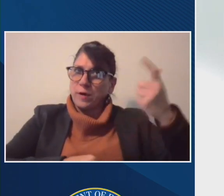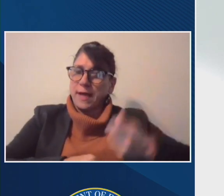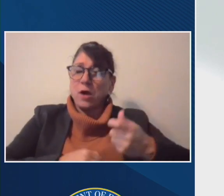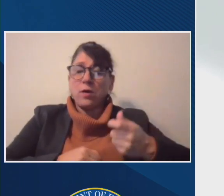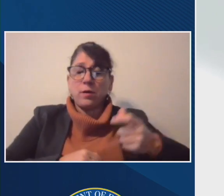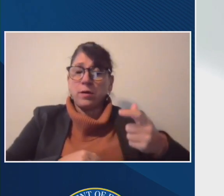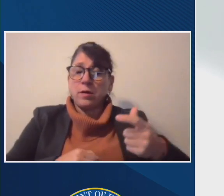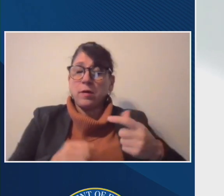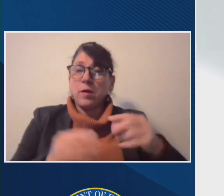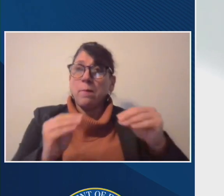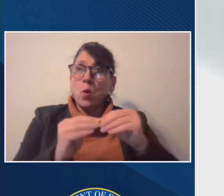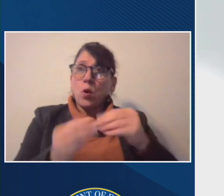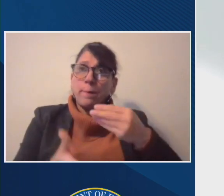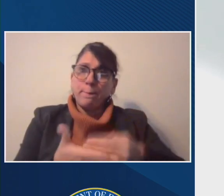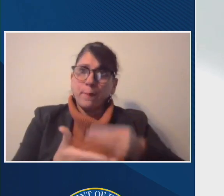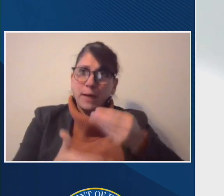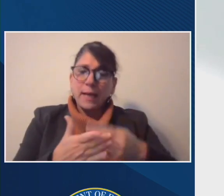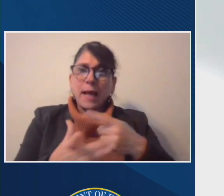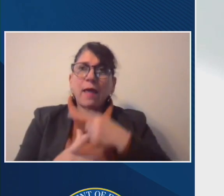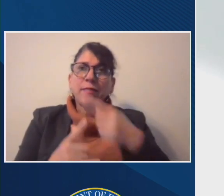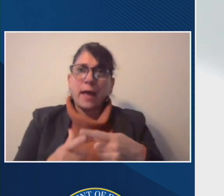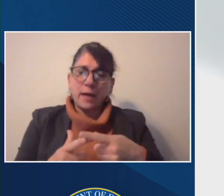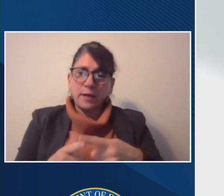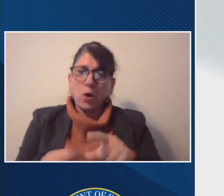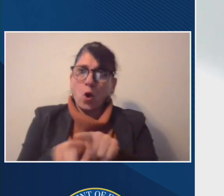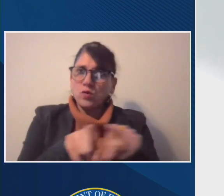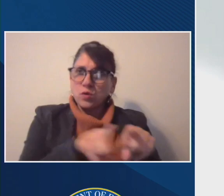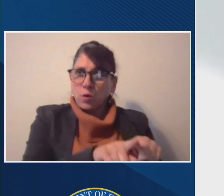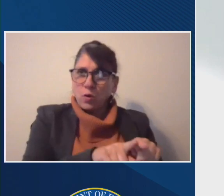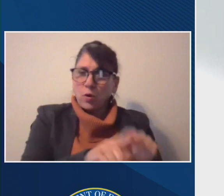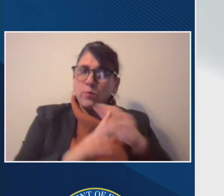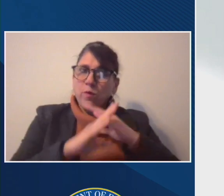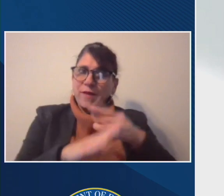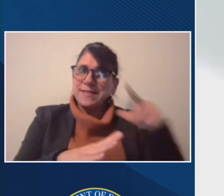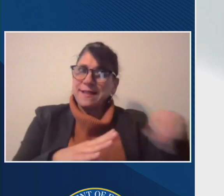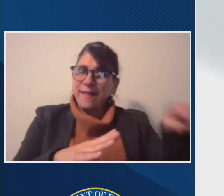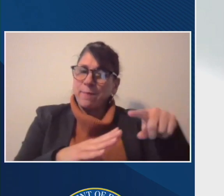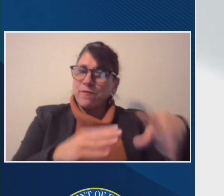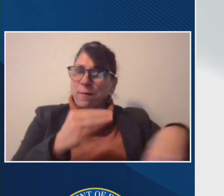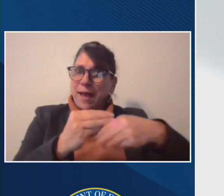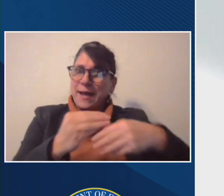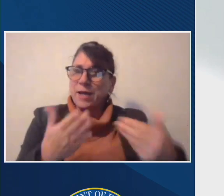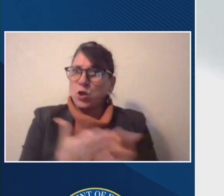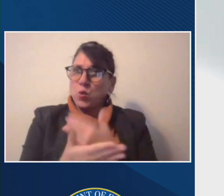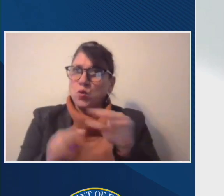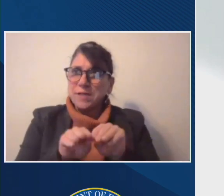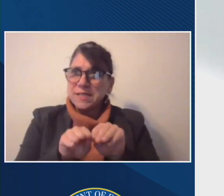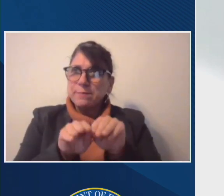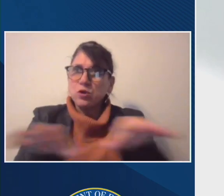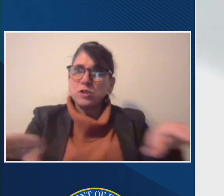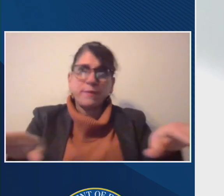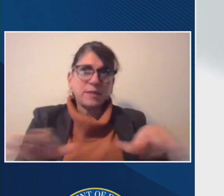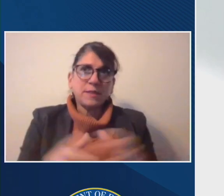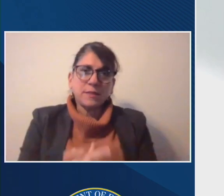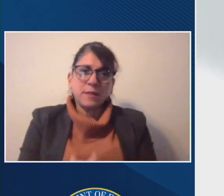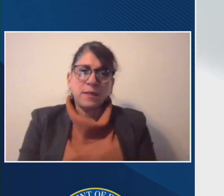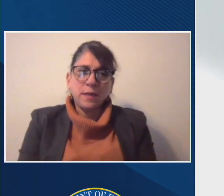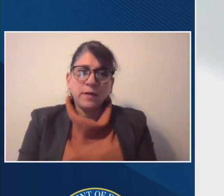And then subsequently, also prevents them from adding new disbursements to the common origination and disbursement system, etc..